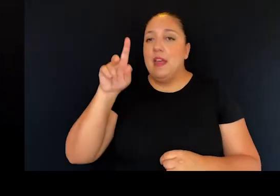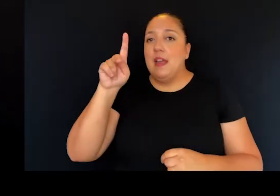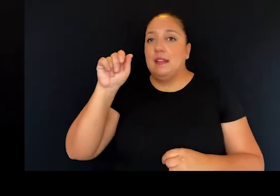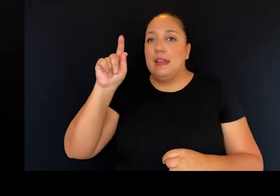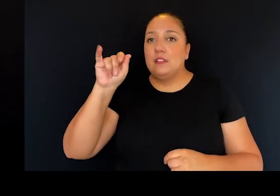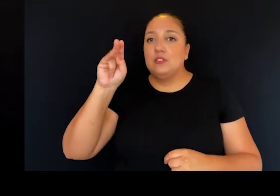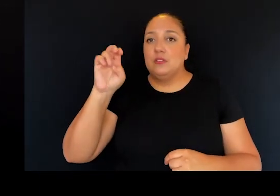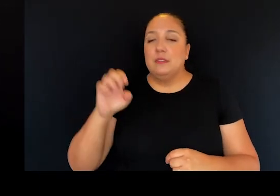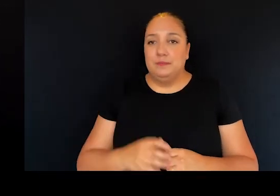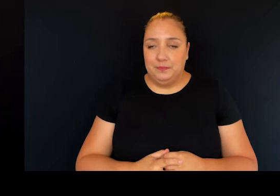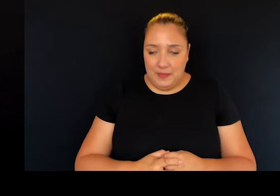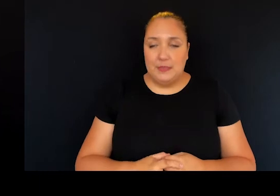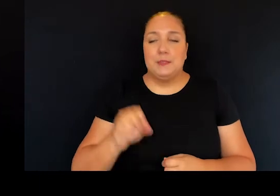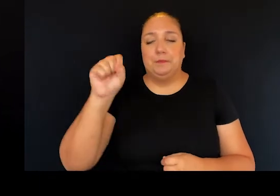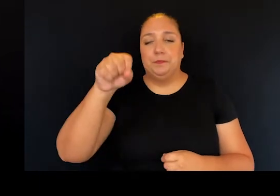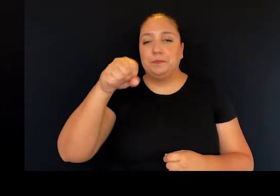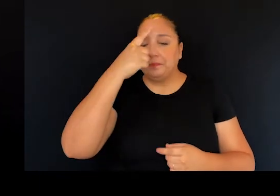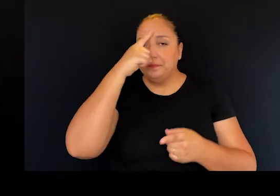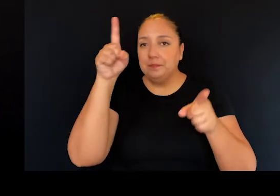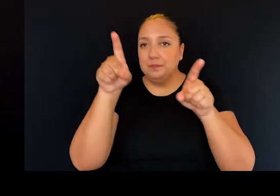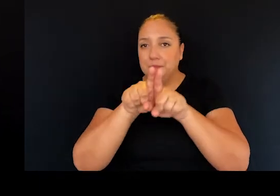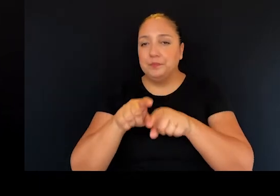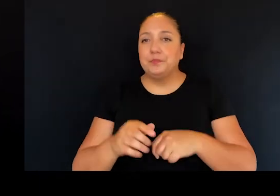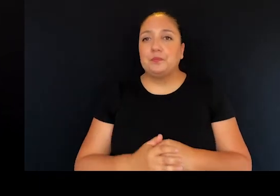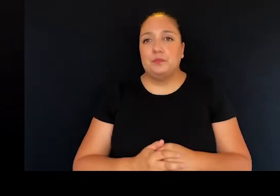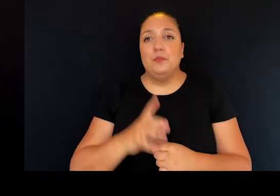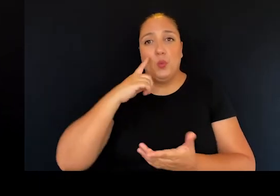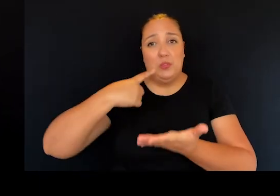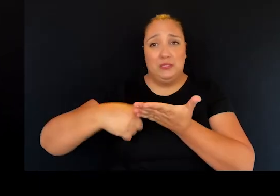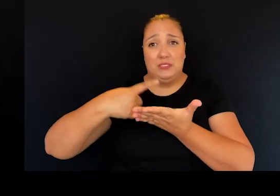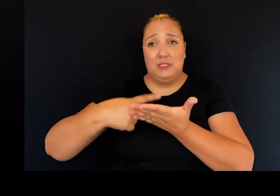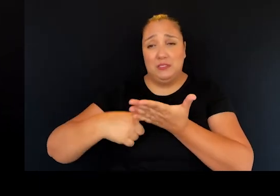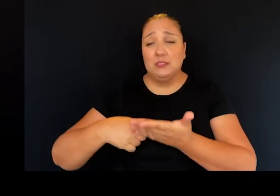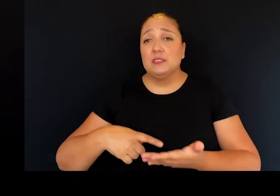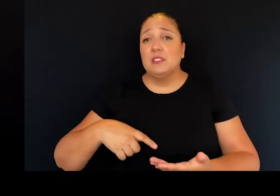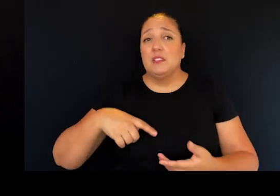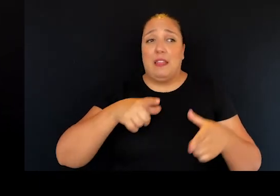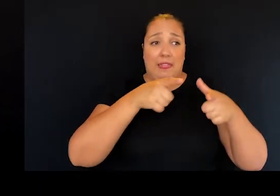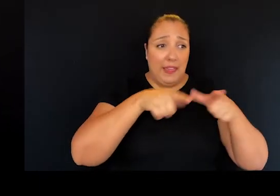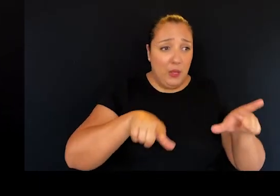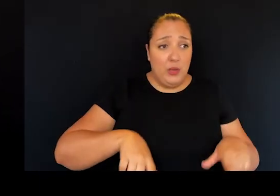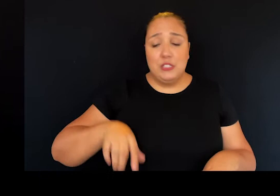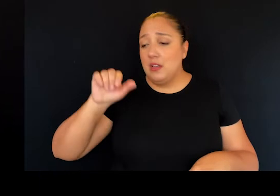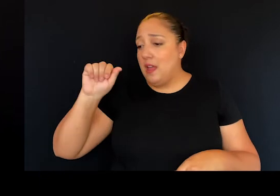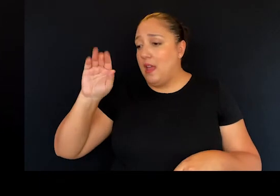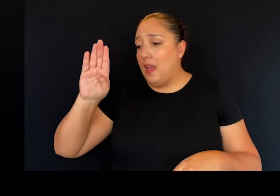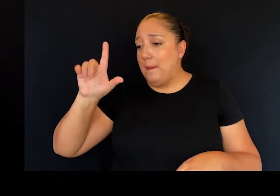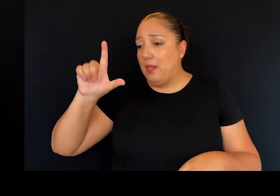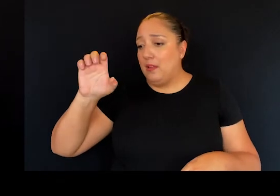and ableism in a couple of more episodes, and I think we'll probably dive a little deeper into this in another one.